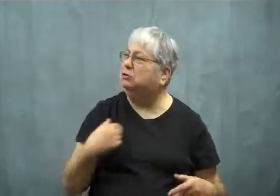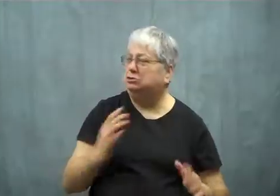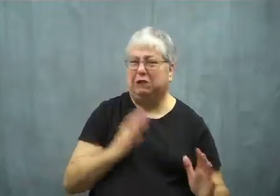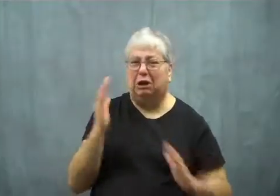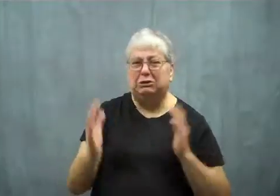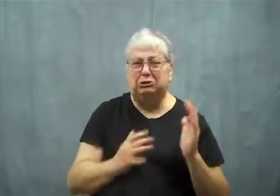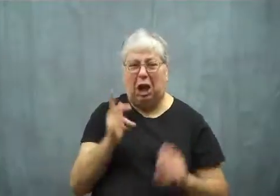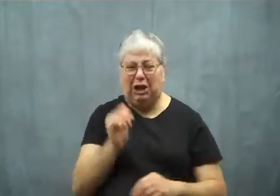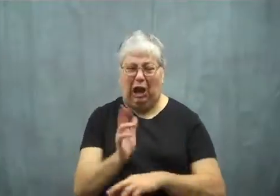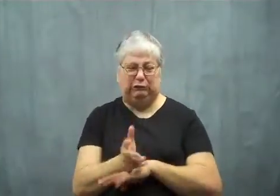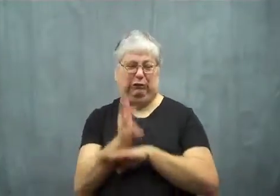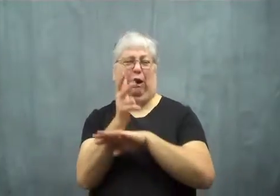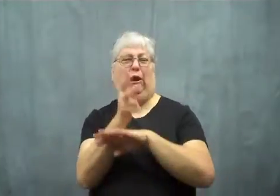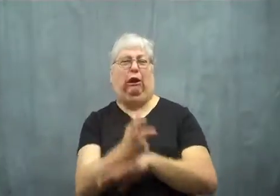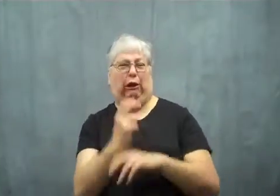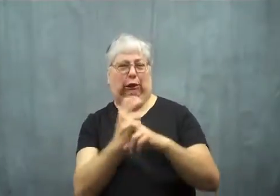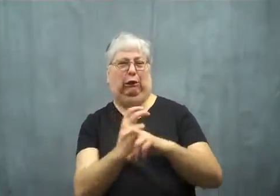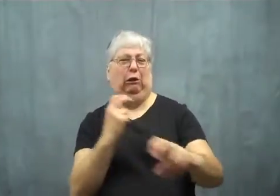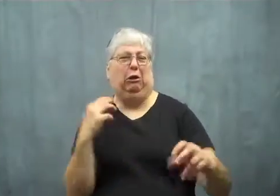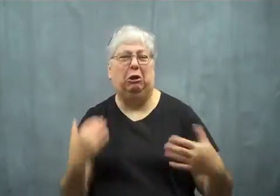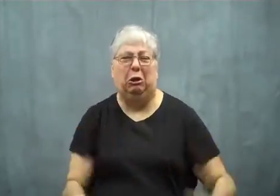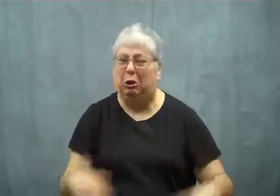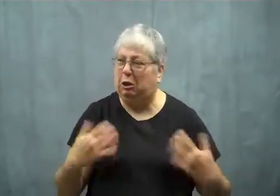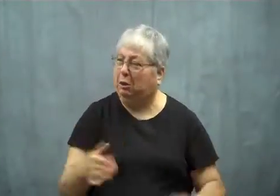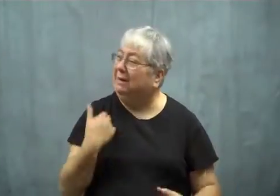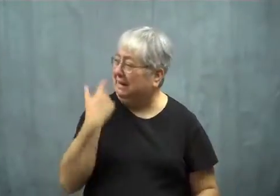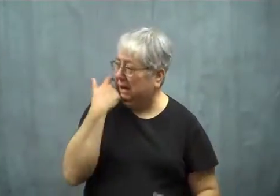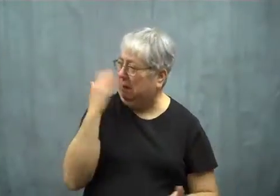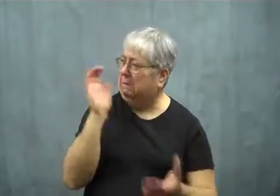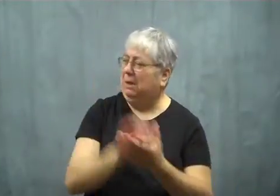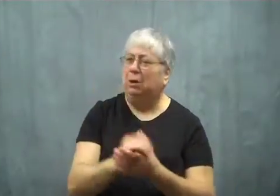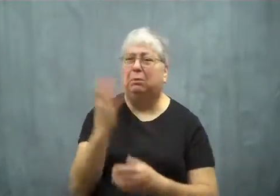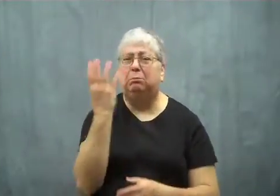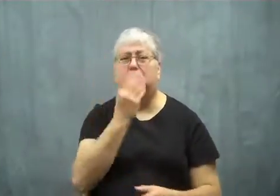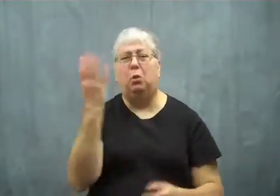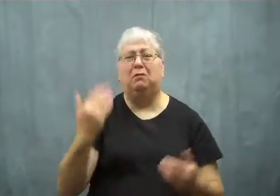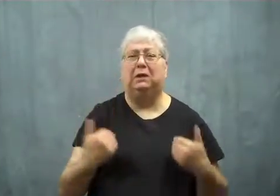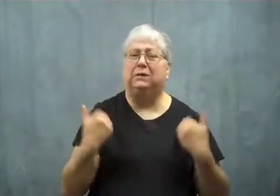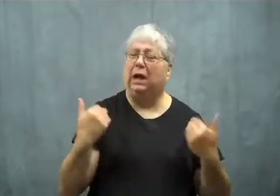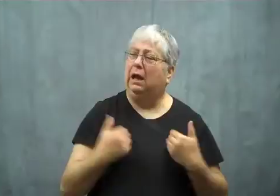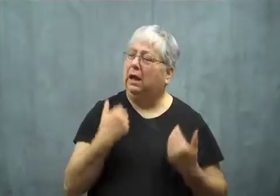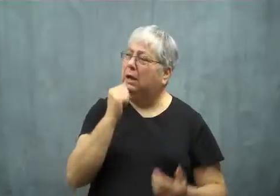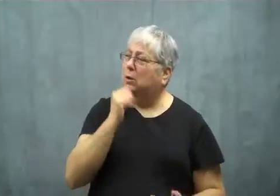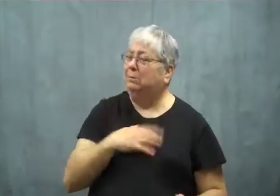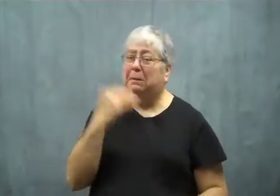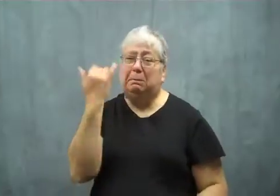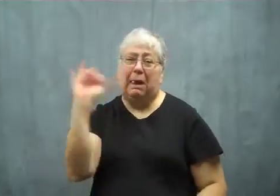I have a fancy hot car. I just married a beautiful young woman.